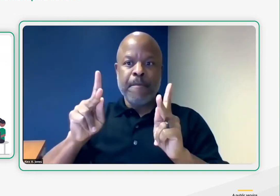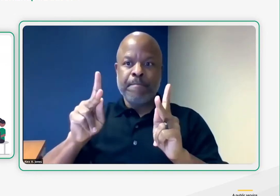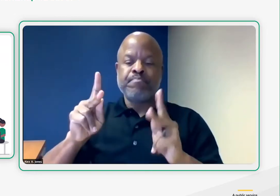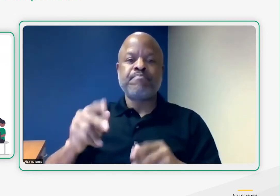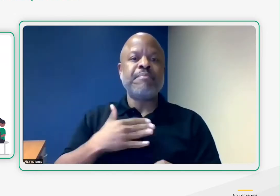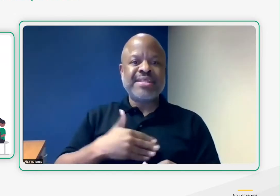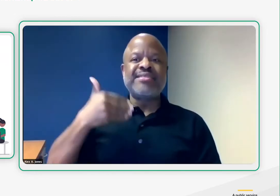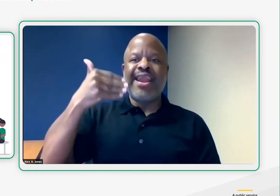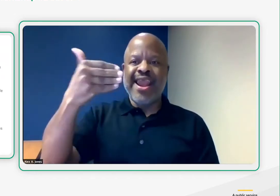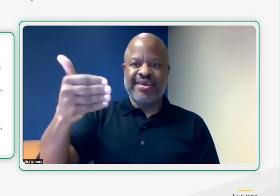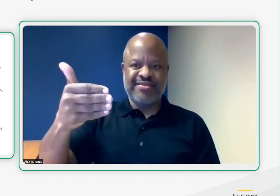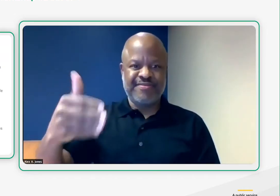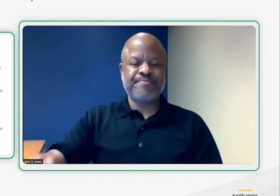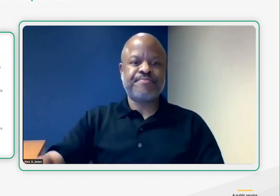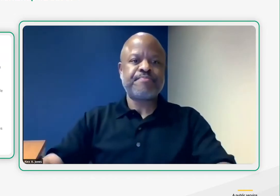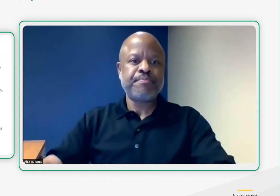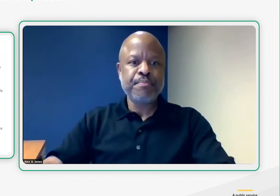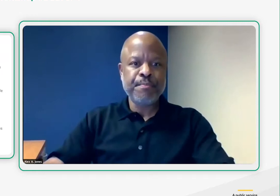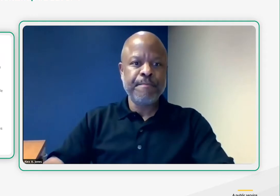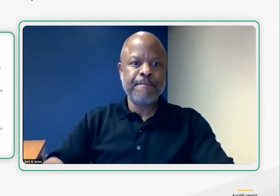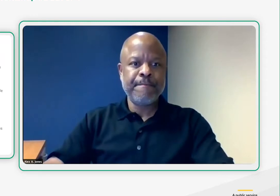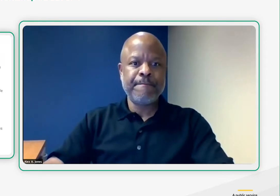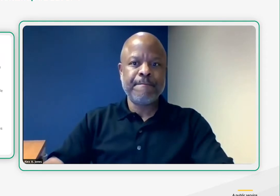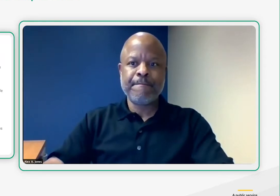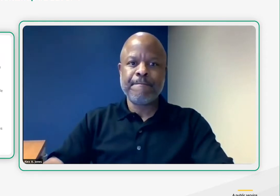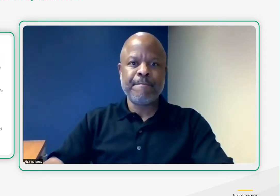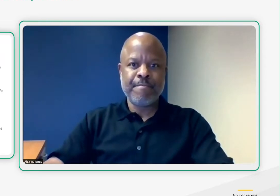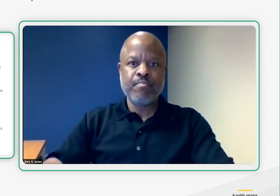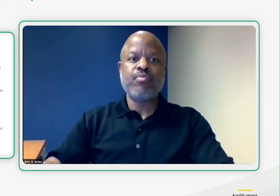Just giving you a heads up. We can go to the next slide.